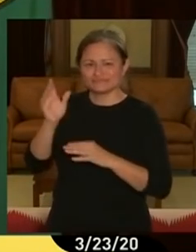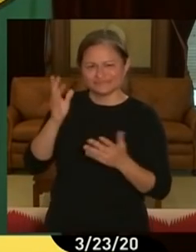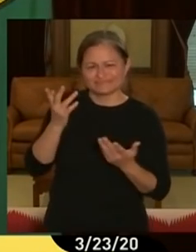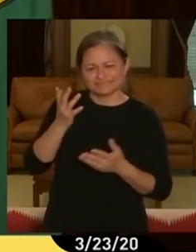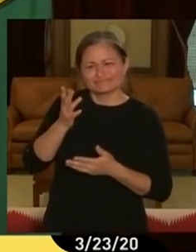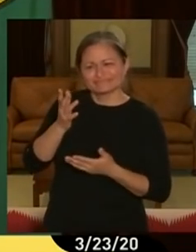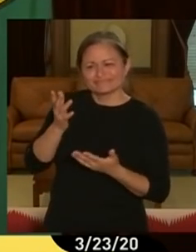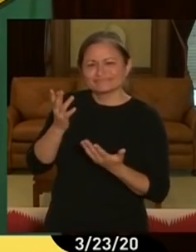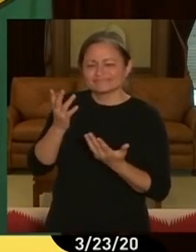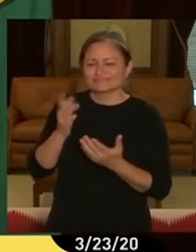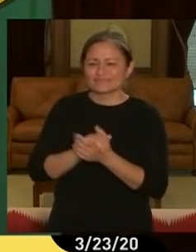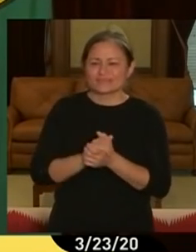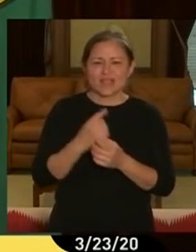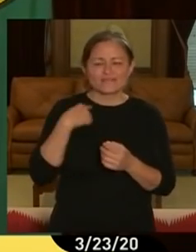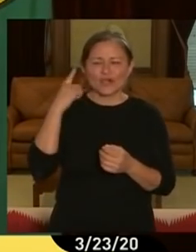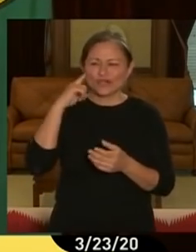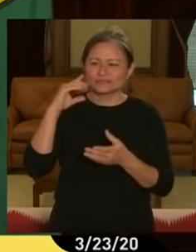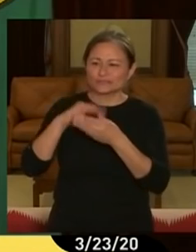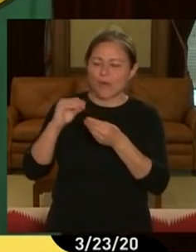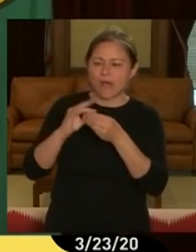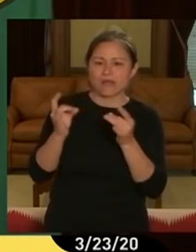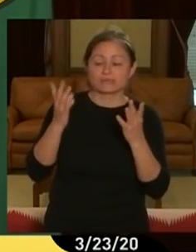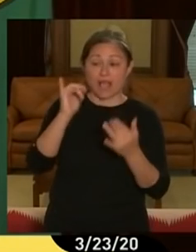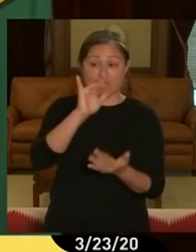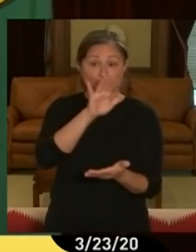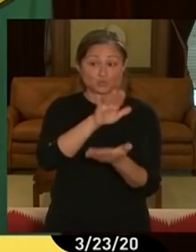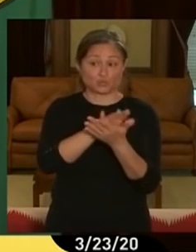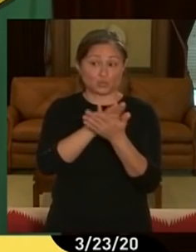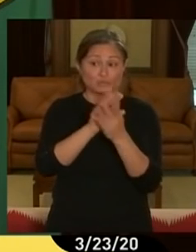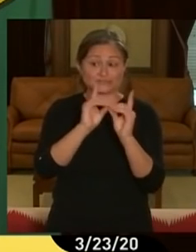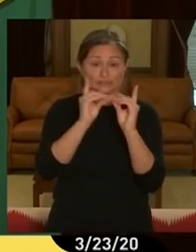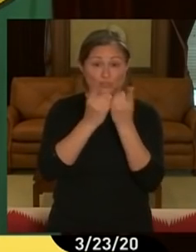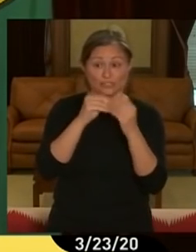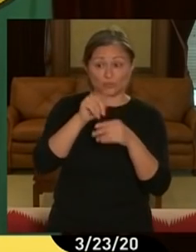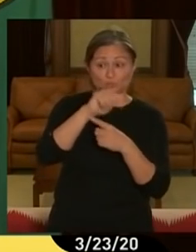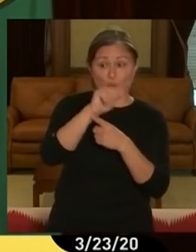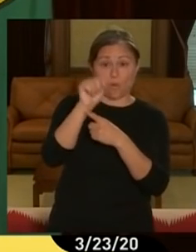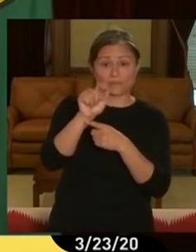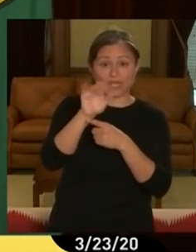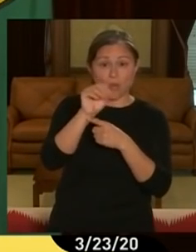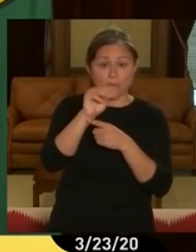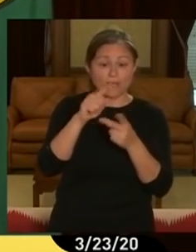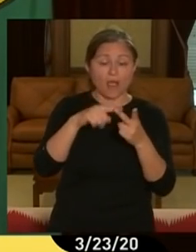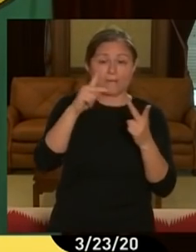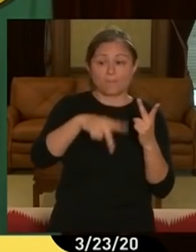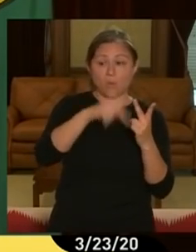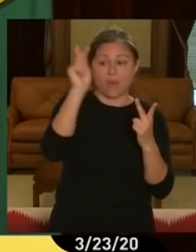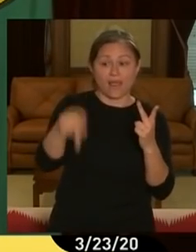WASHINGTONIANS TO AID AND COMFORT EACH OTHER AS WE WEATHER THIS CRISIS.